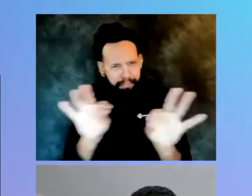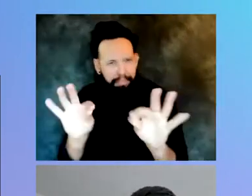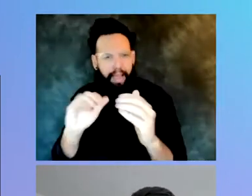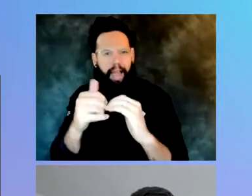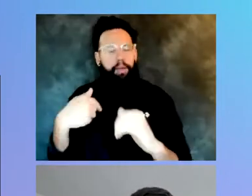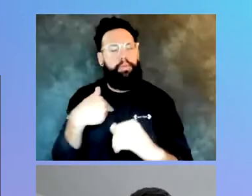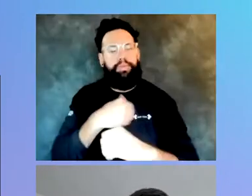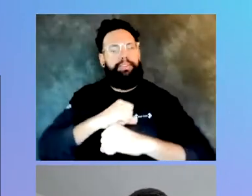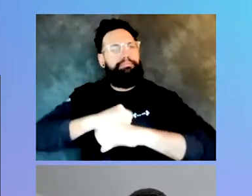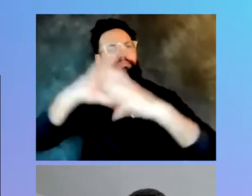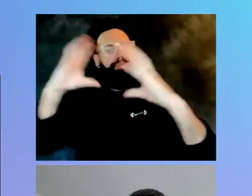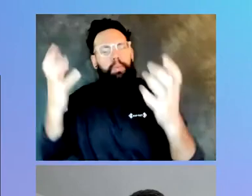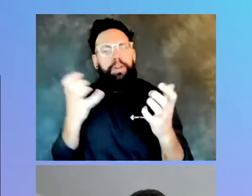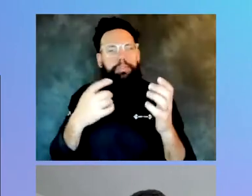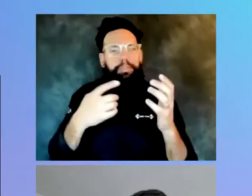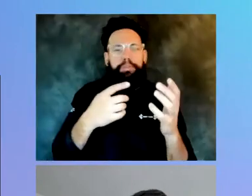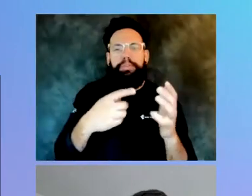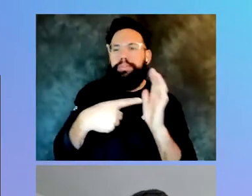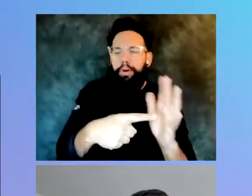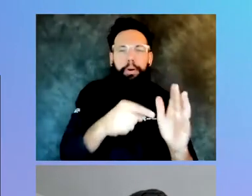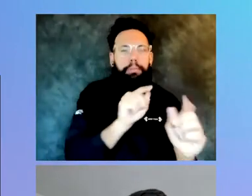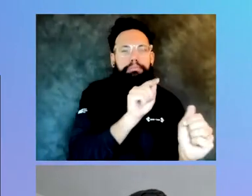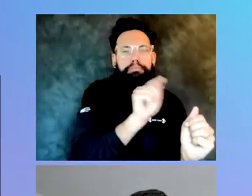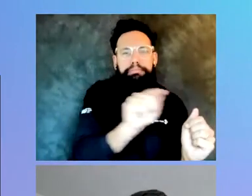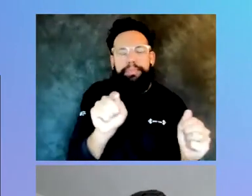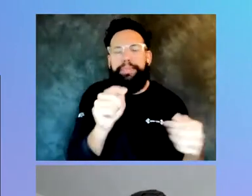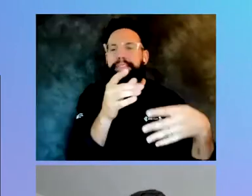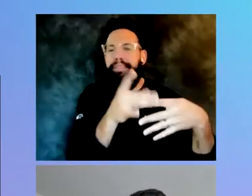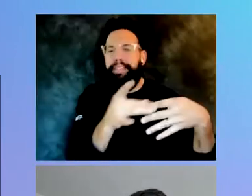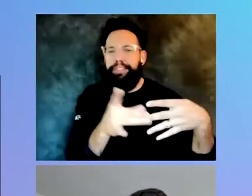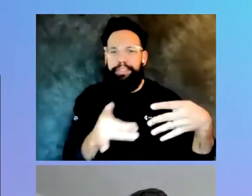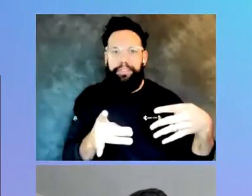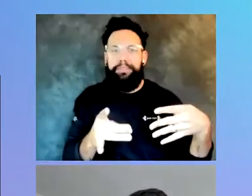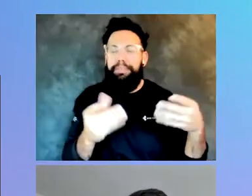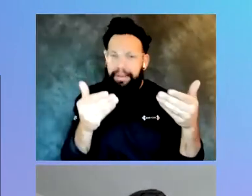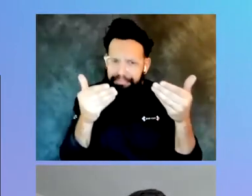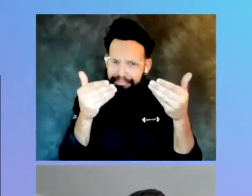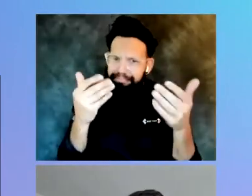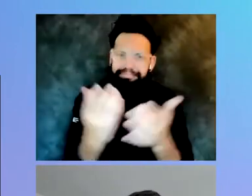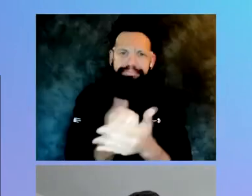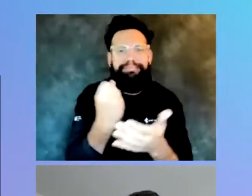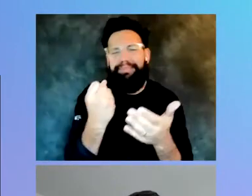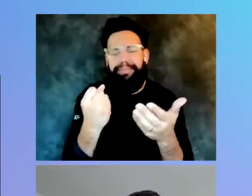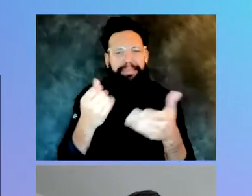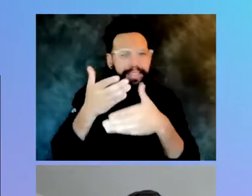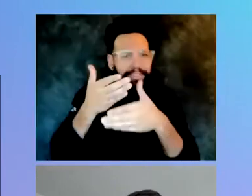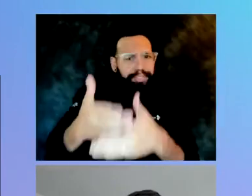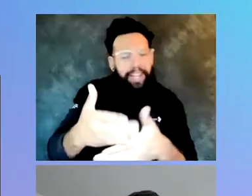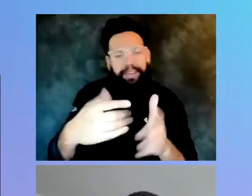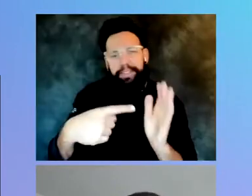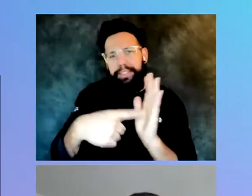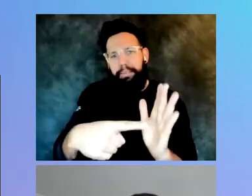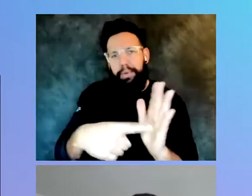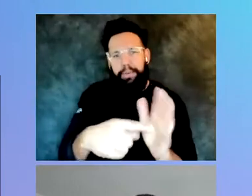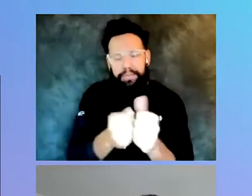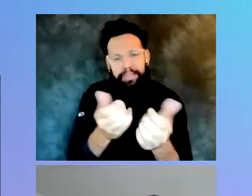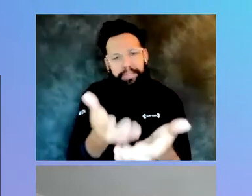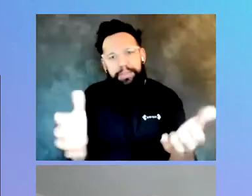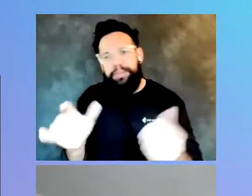accessibility features we're talking about. Um, but we can certainly share those demos with you. Again, keeping in mind that